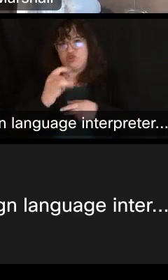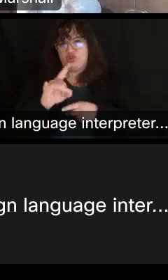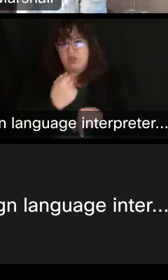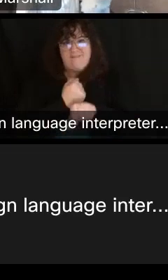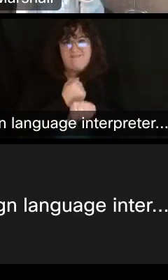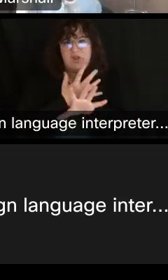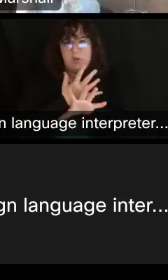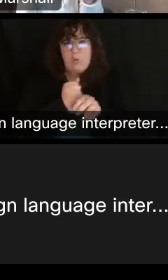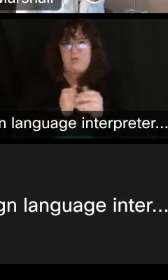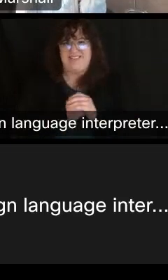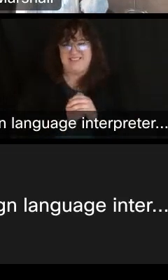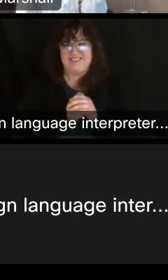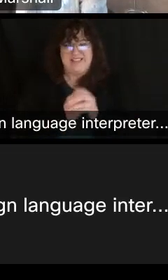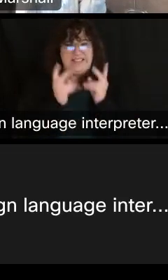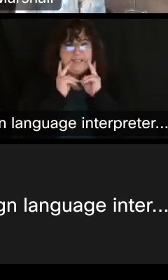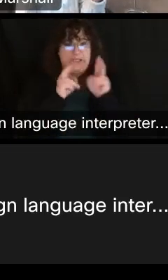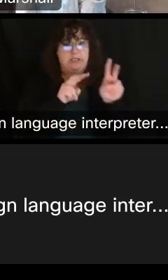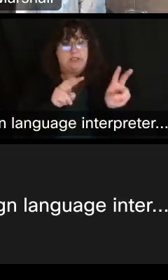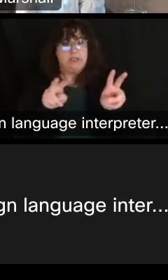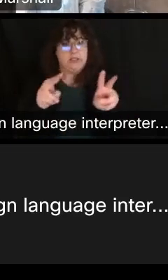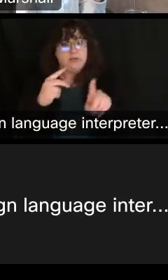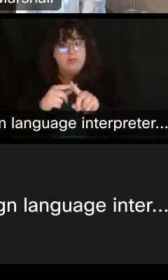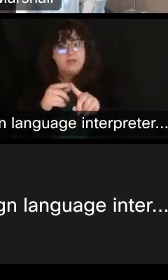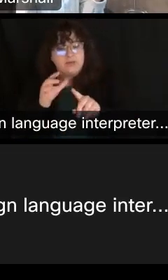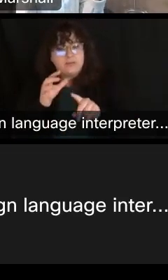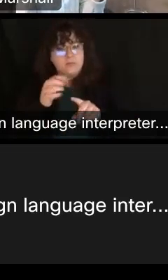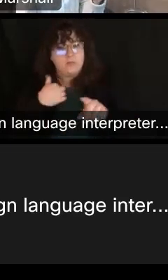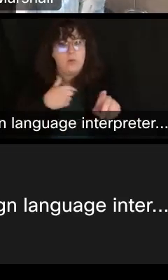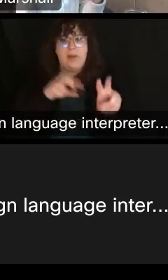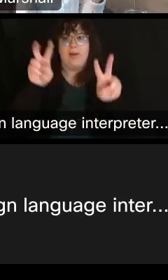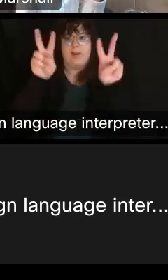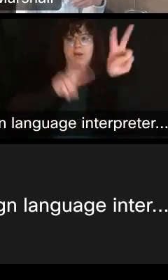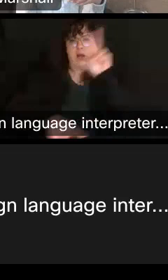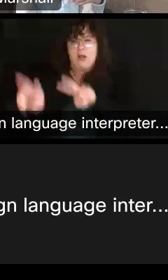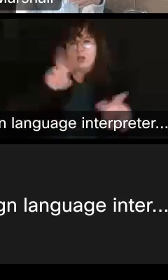you know, the parents. Being able, you'd be able to assess how is he doing, how is she doing,